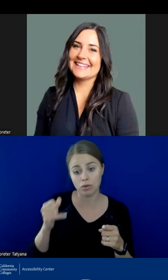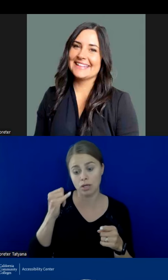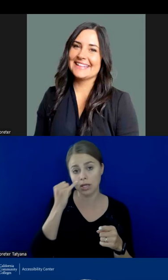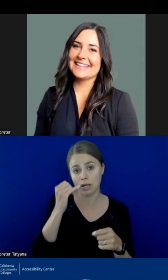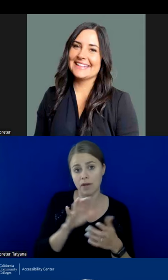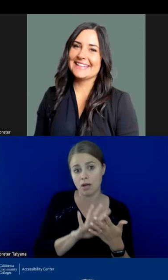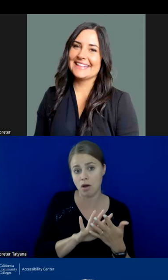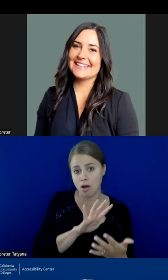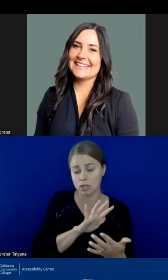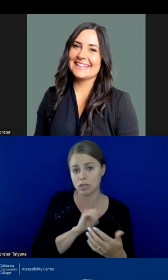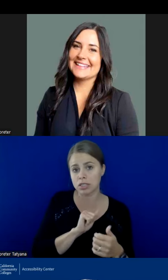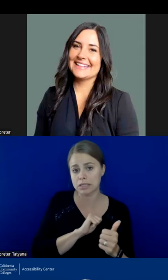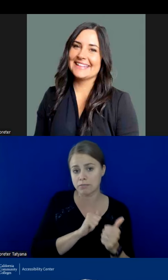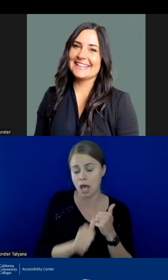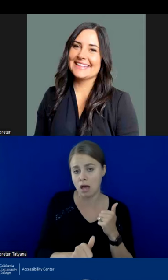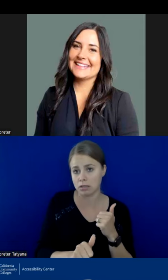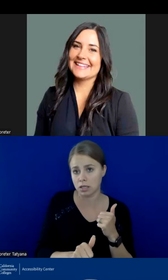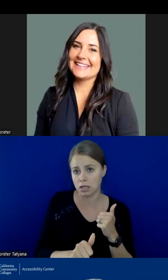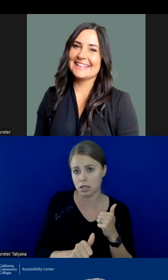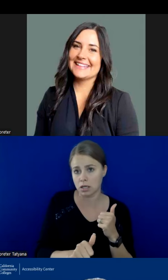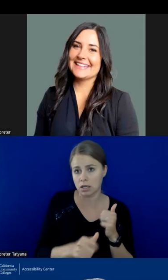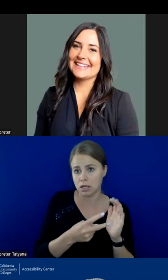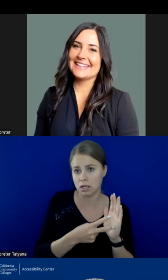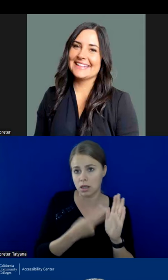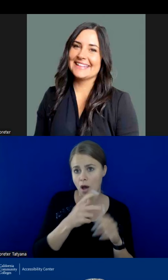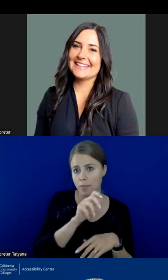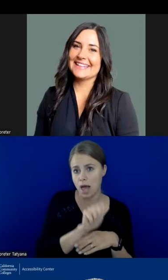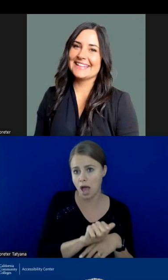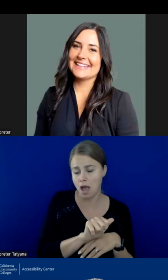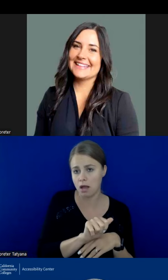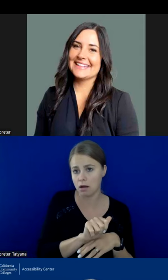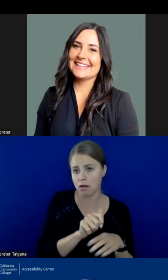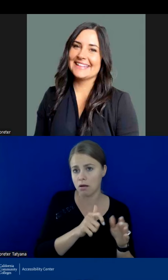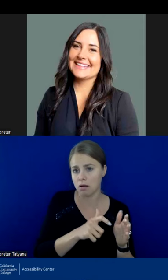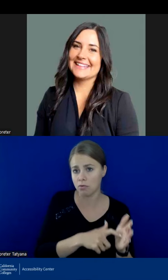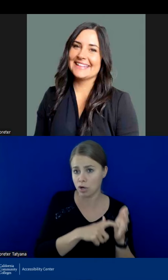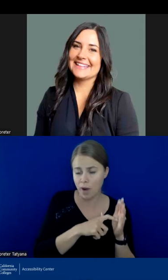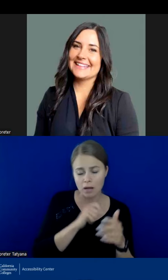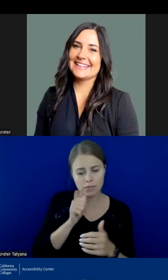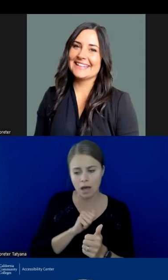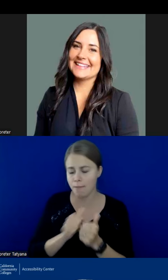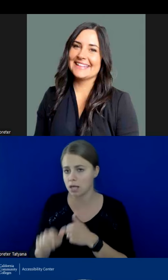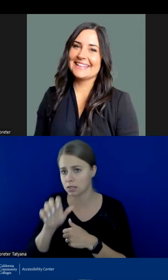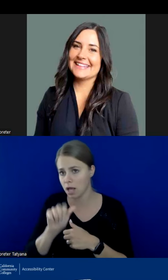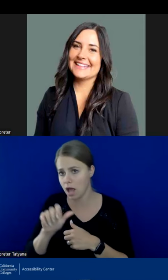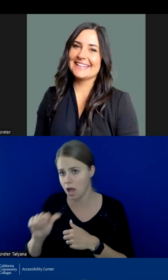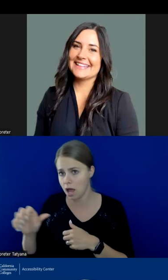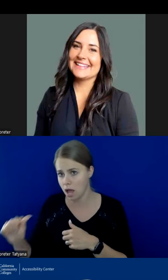if a contrast is passing double a, but not passing triple a requirement